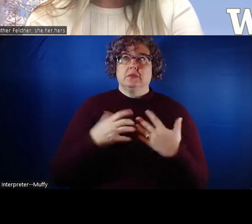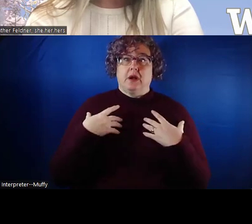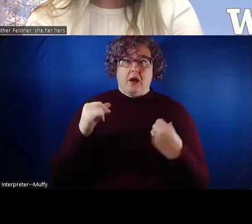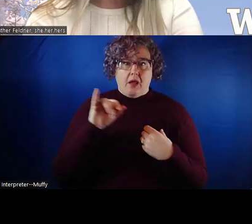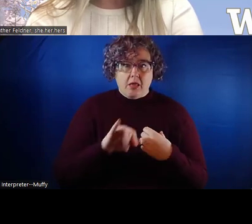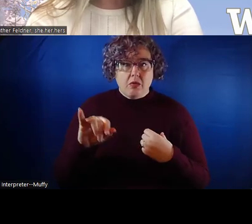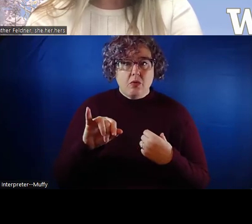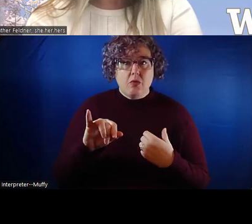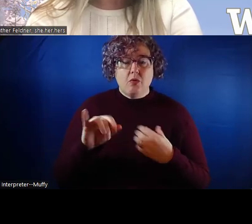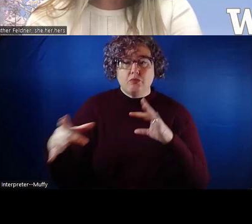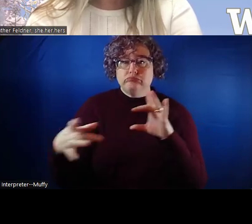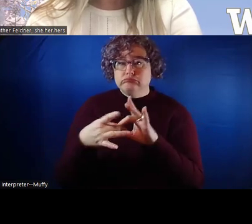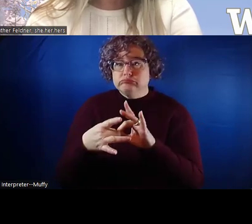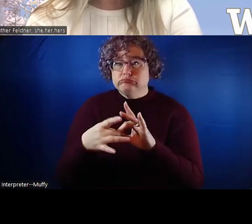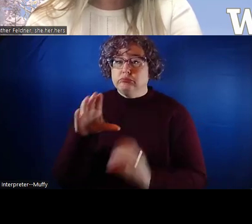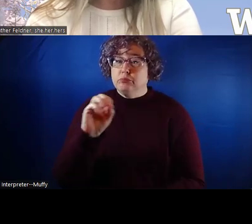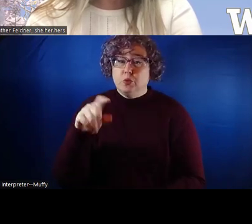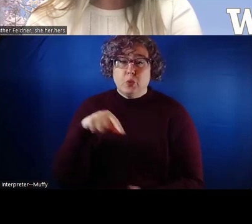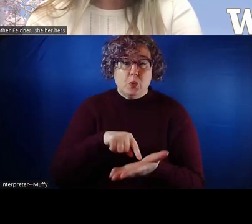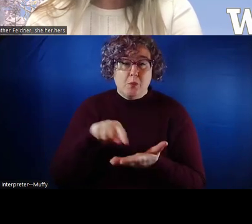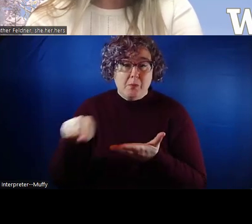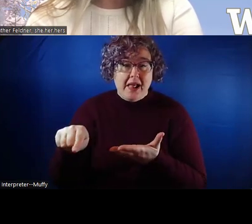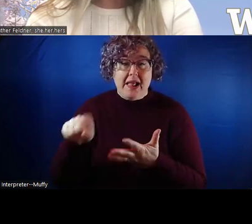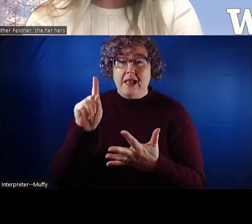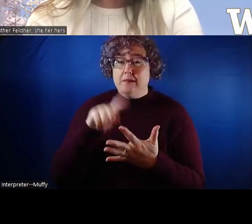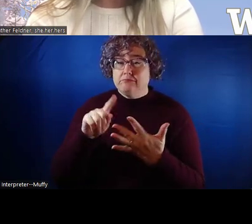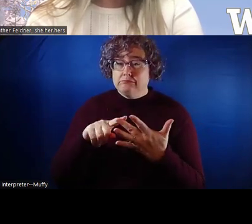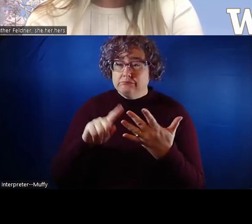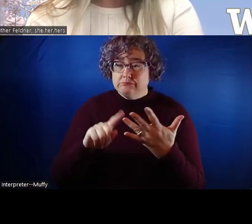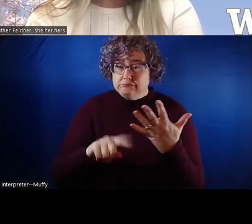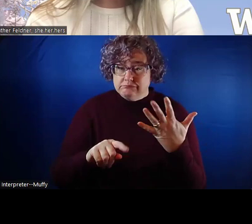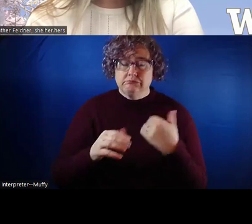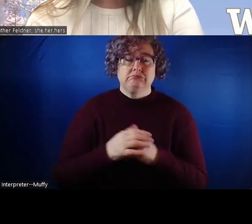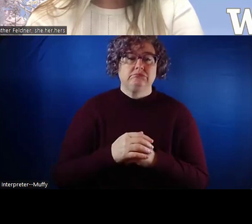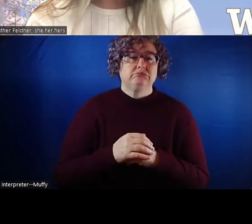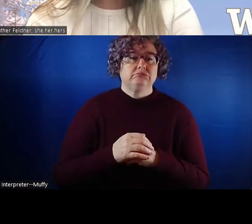with respect to co-pays and stuff like that. So these are some of the questions